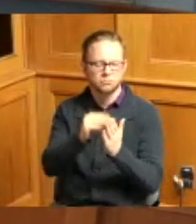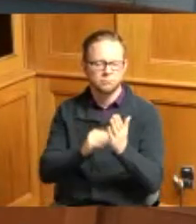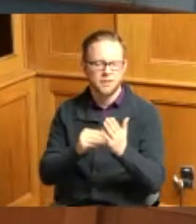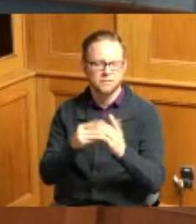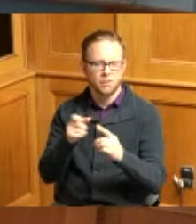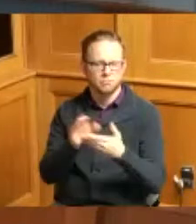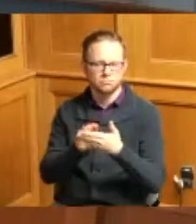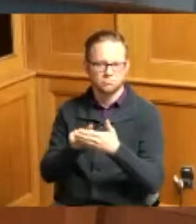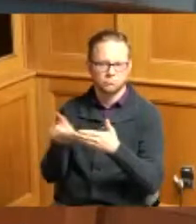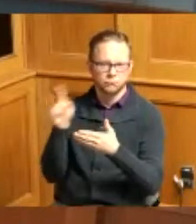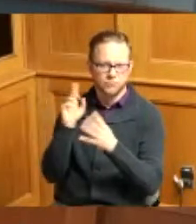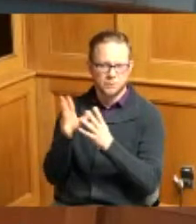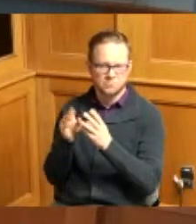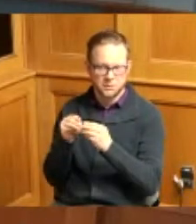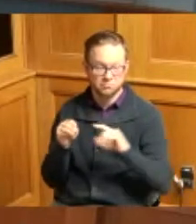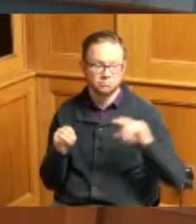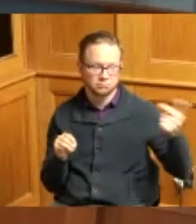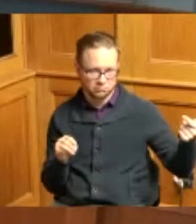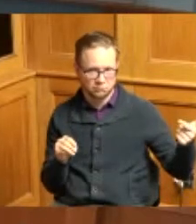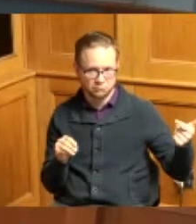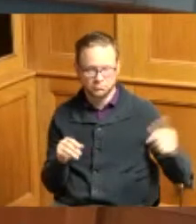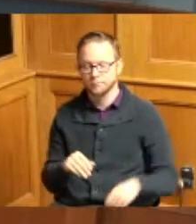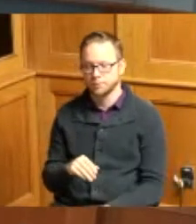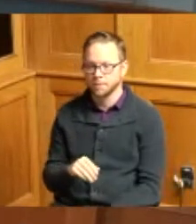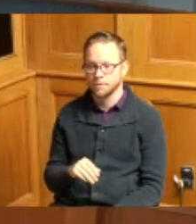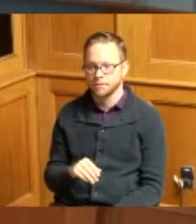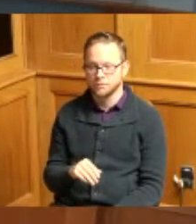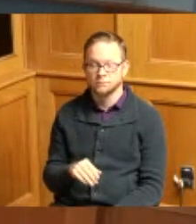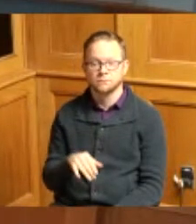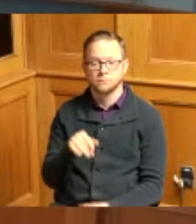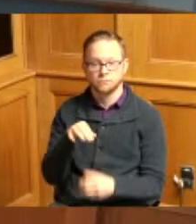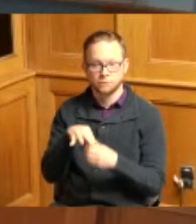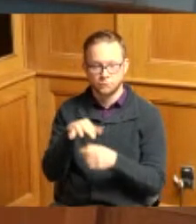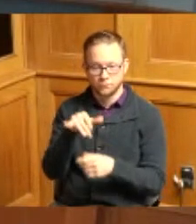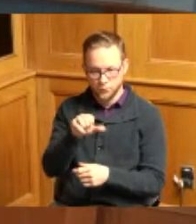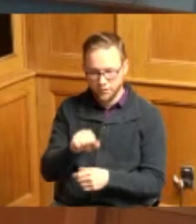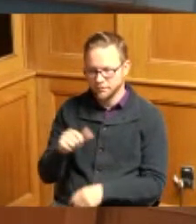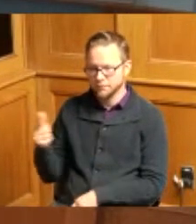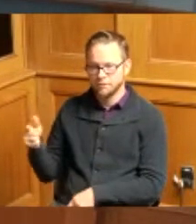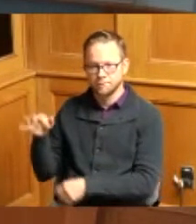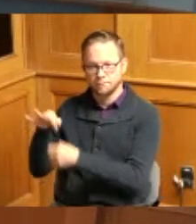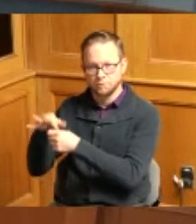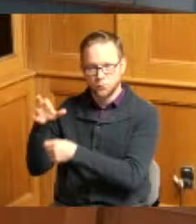second Commissioner Summerow Dumas yes Commissioner Reece yes Commissioner Driehaus yes